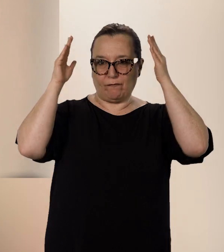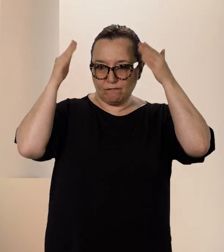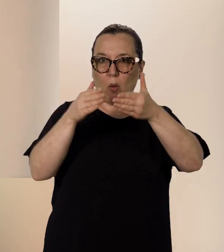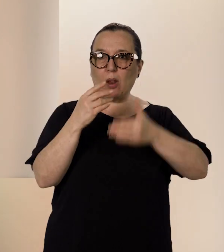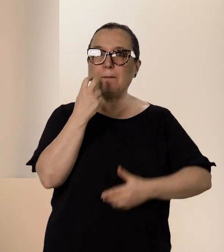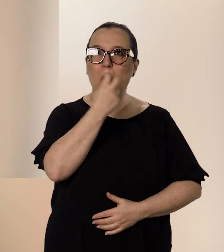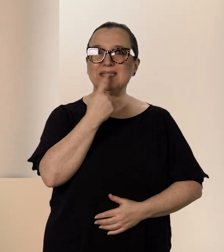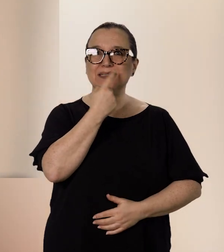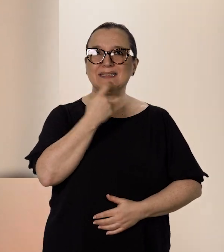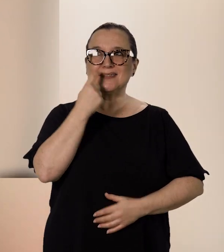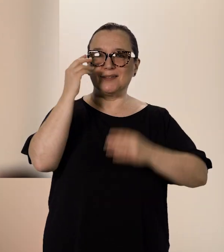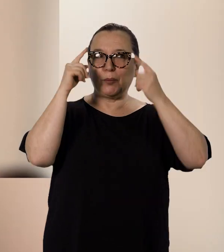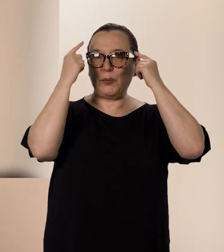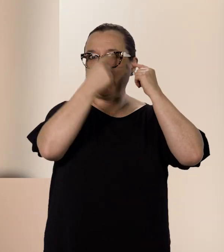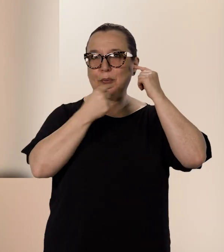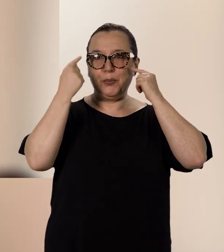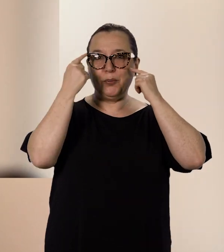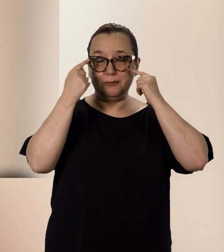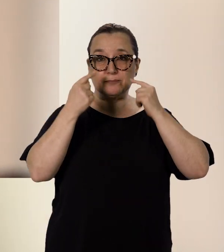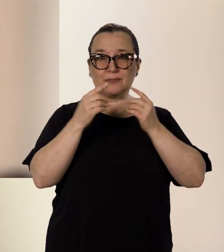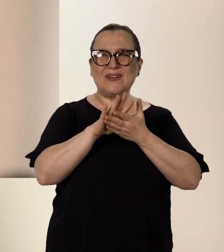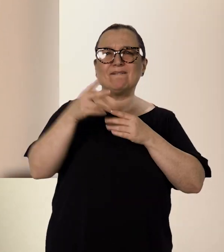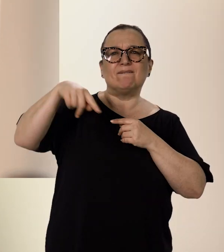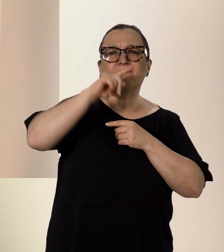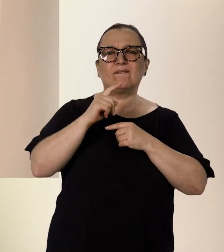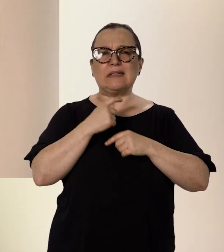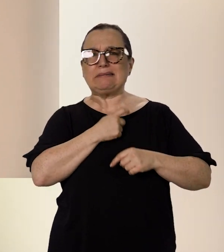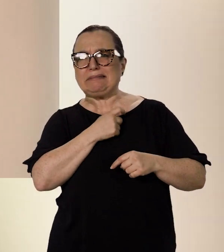focal point of the eyes. So if anyone's a little bit conscious about hair loss around